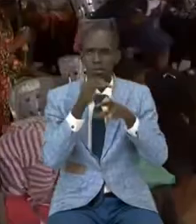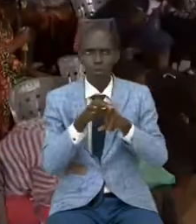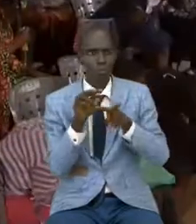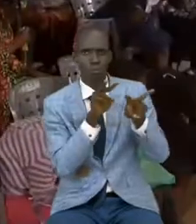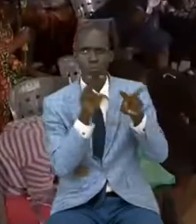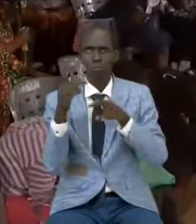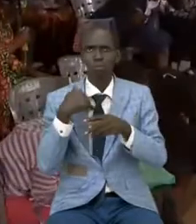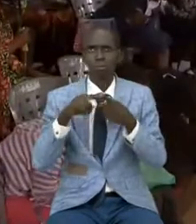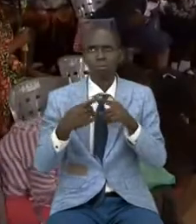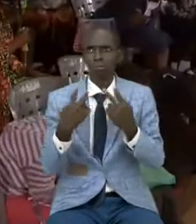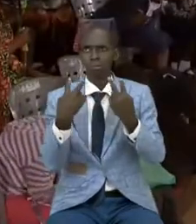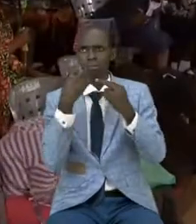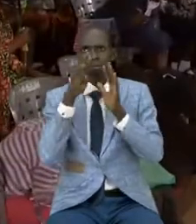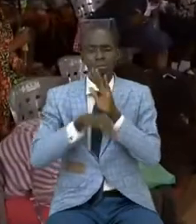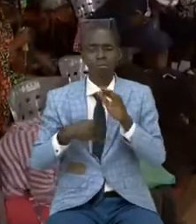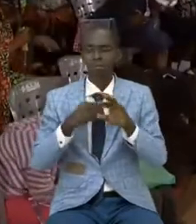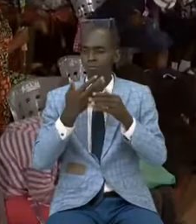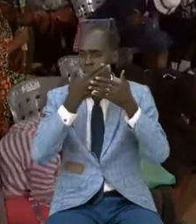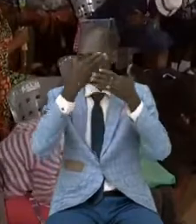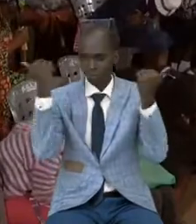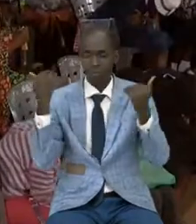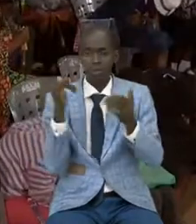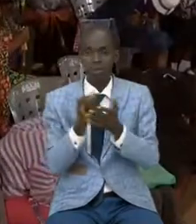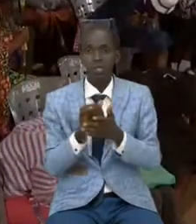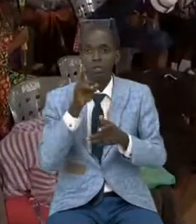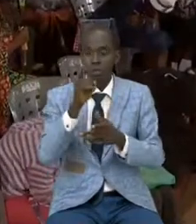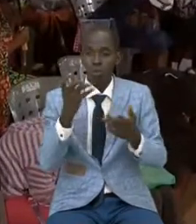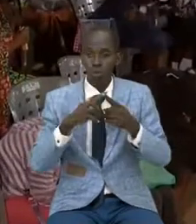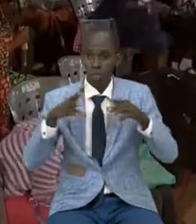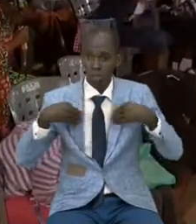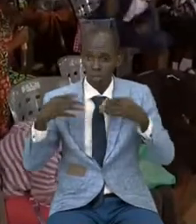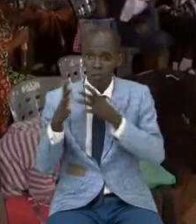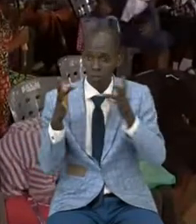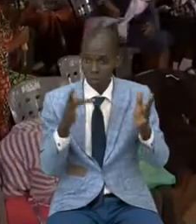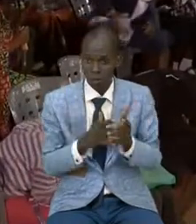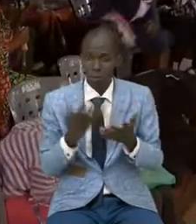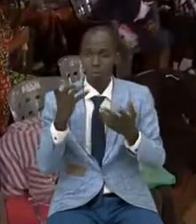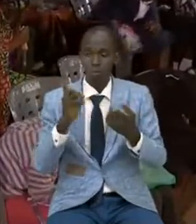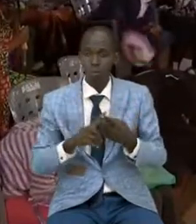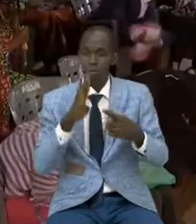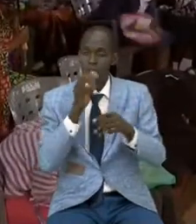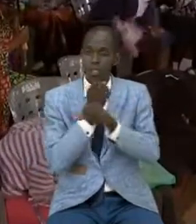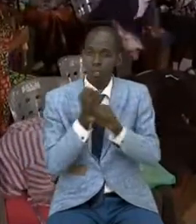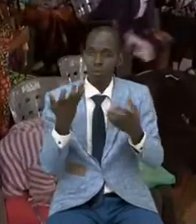there wherever you are to the right to the left in front of the back or outside this place rest